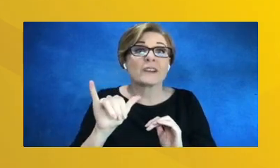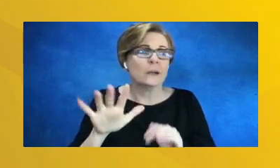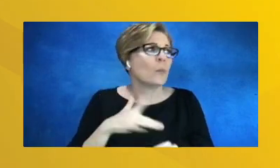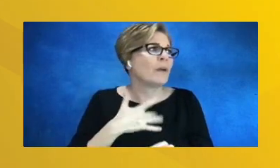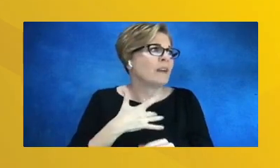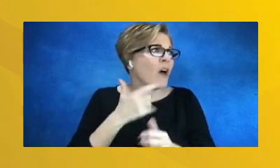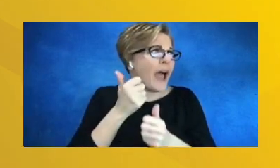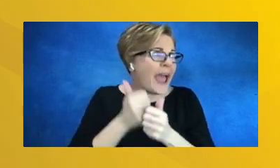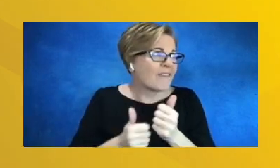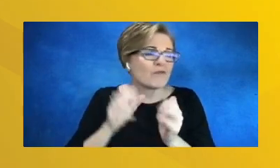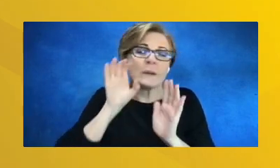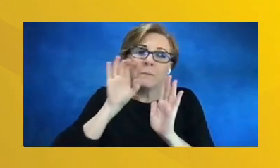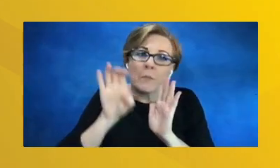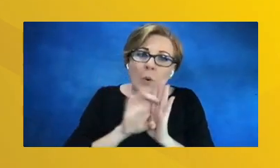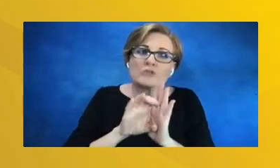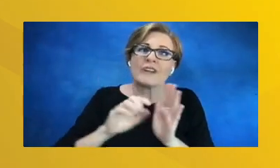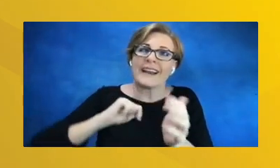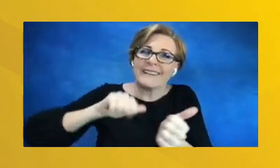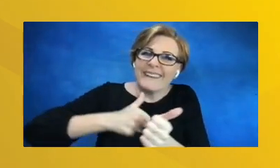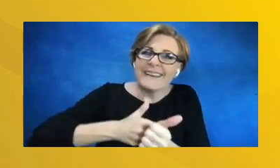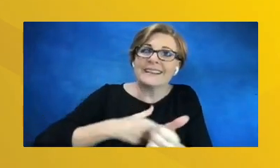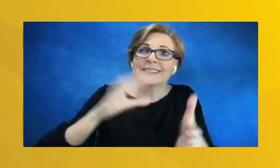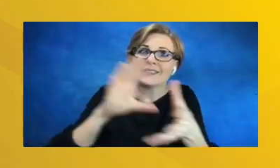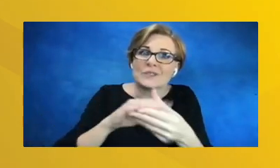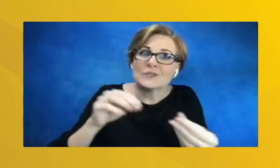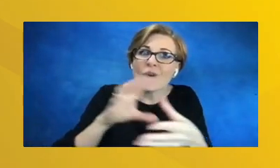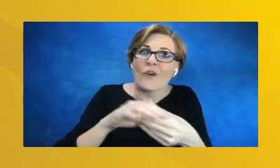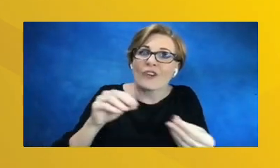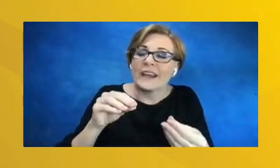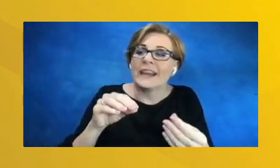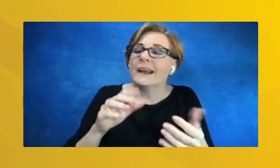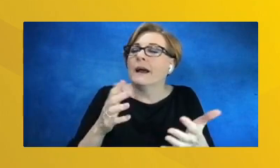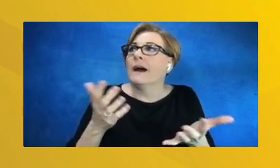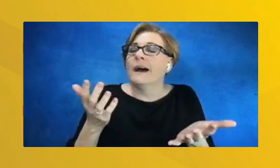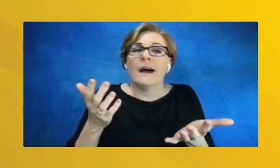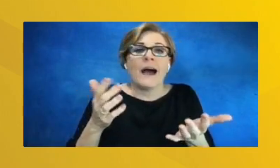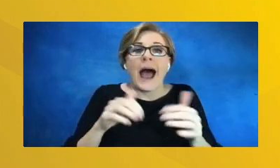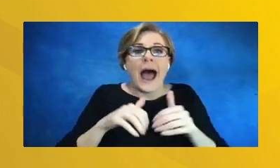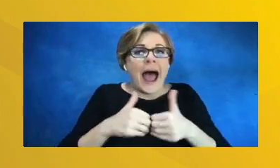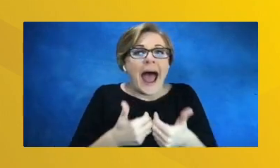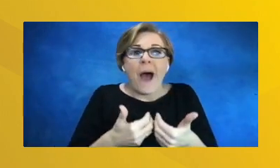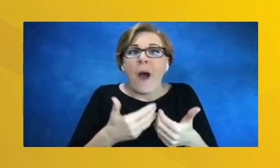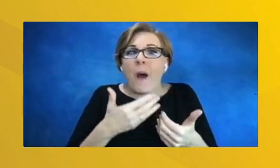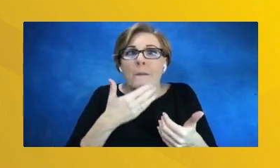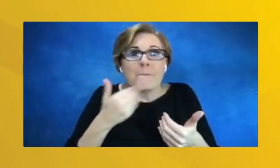And what better way to engage young people in what we're learning about than through stories?